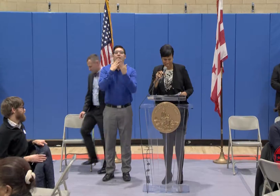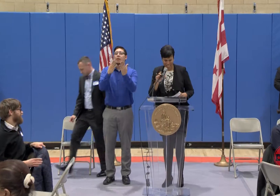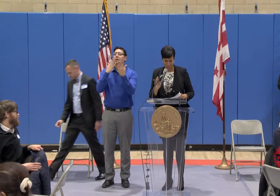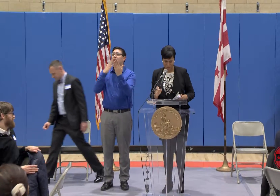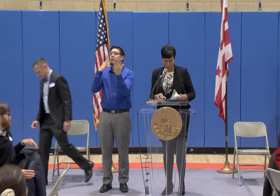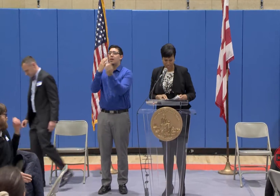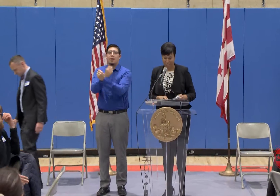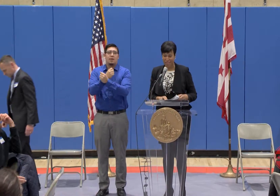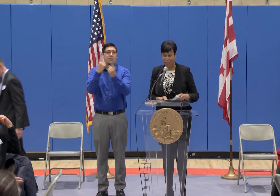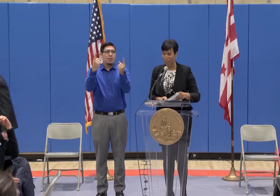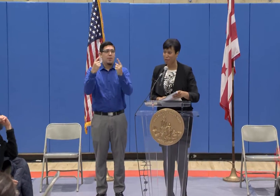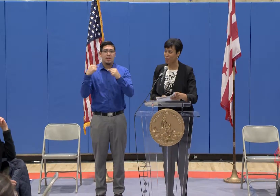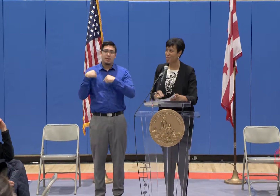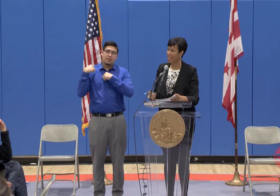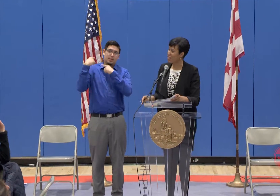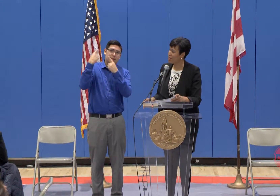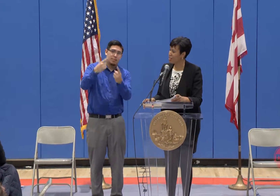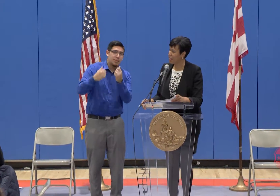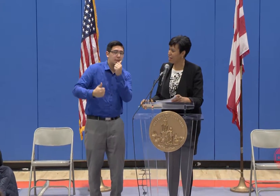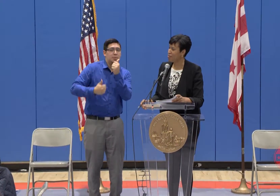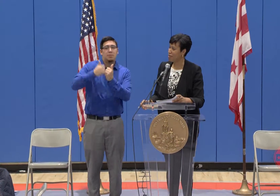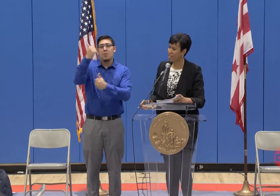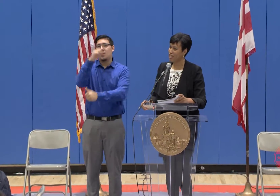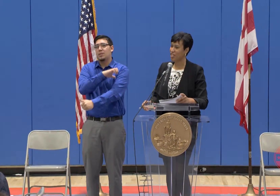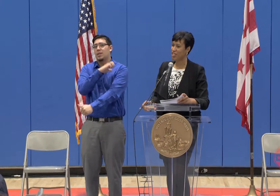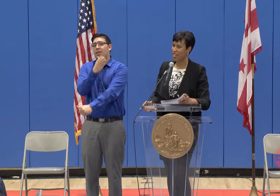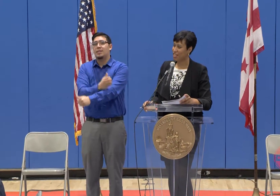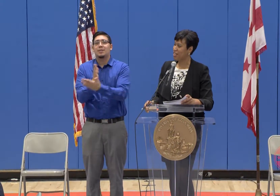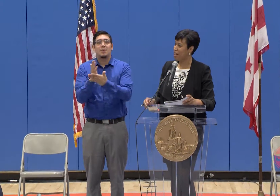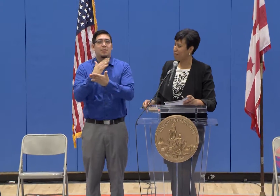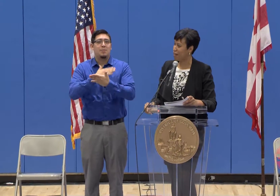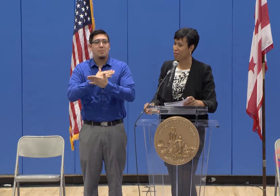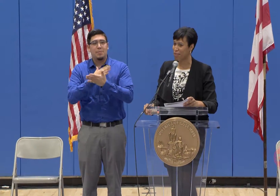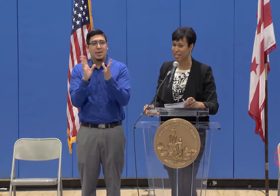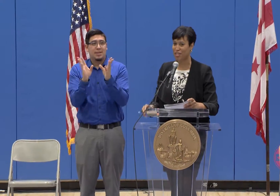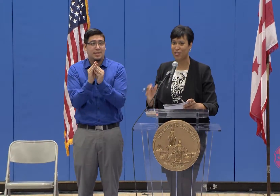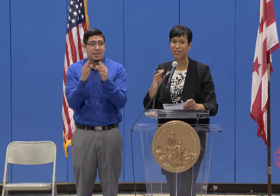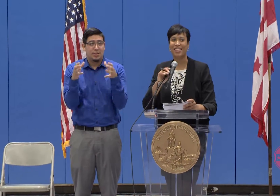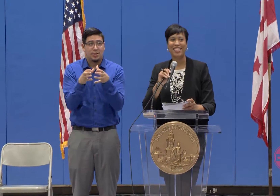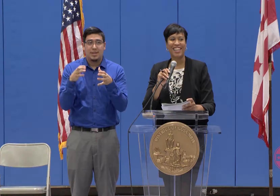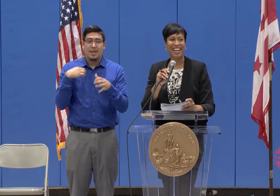THIS HAS BEEN THE MOST ENERGETIC BUDGET SESSION I'VE EVER BEEN TO.